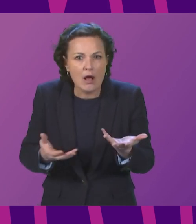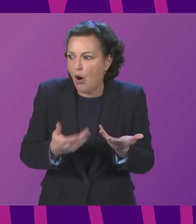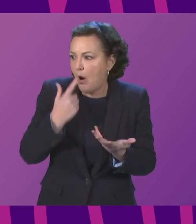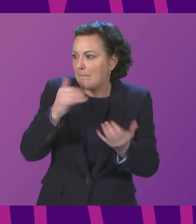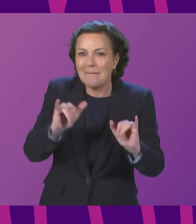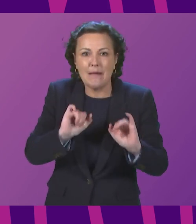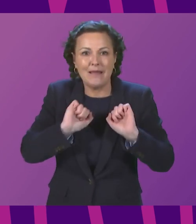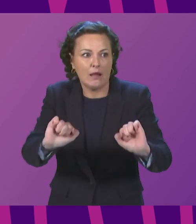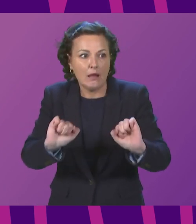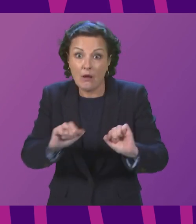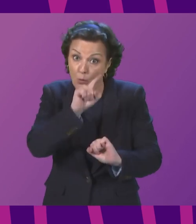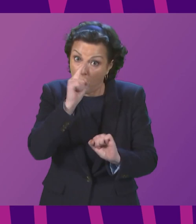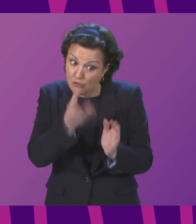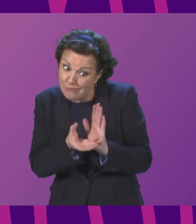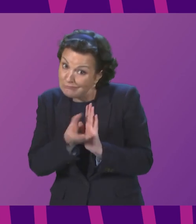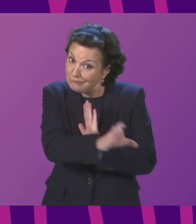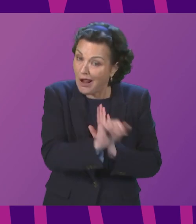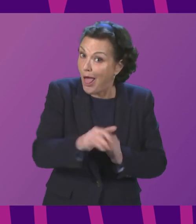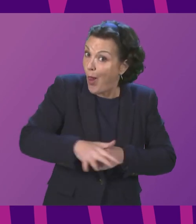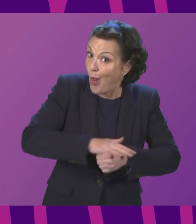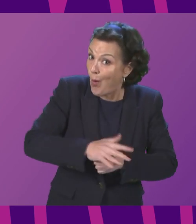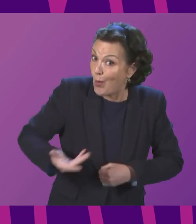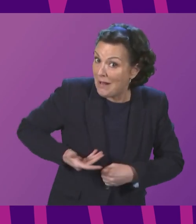as opposed to multinational chains?